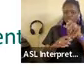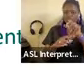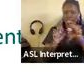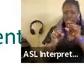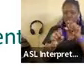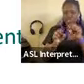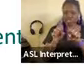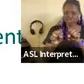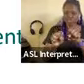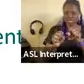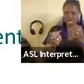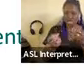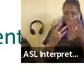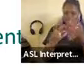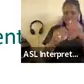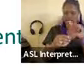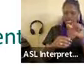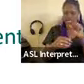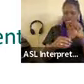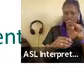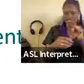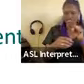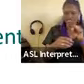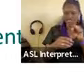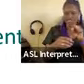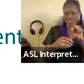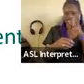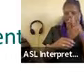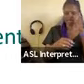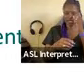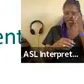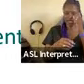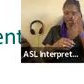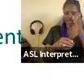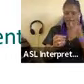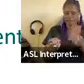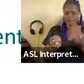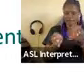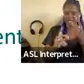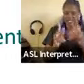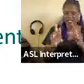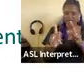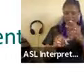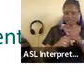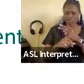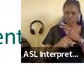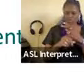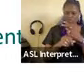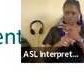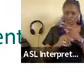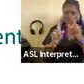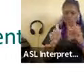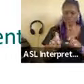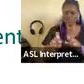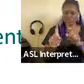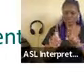that are occurring in the county simply because a lot of people are now using antigen testing and testing at home and not reporting.